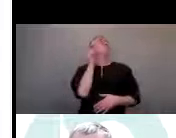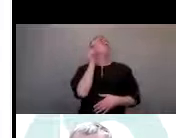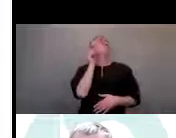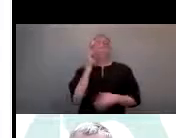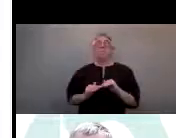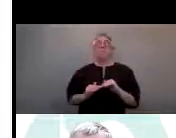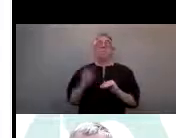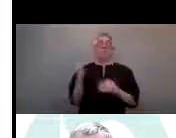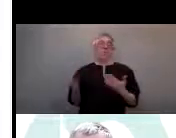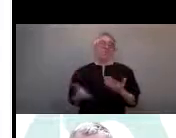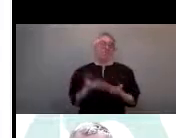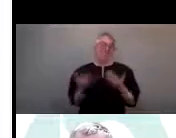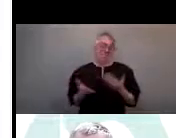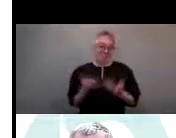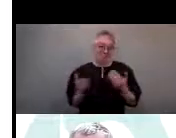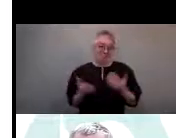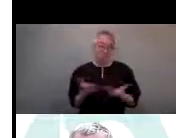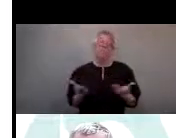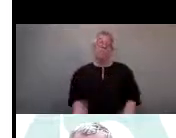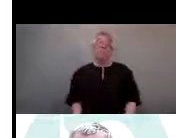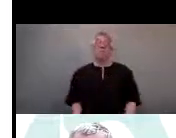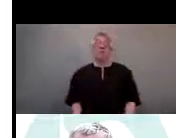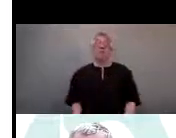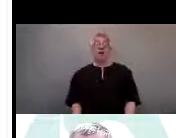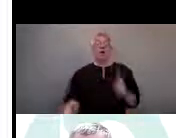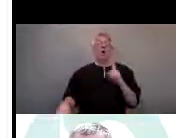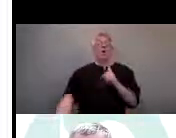less, with less efforts, and enjoyment of listening.